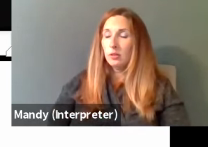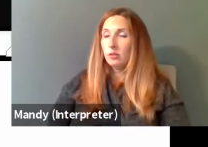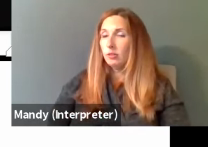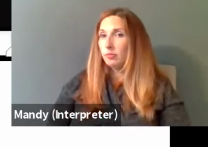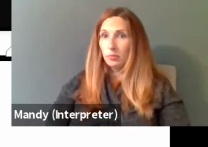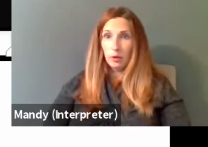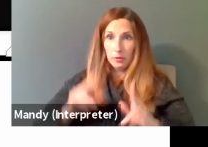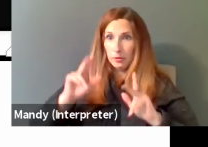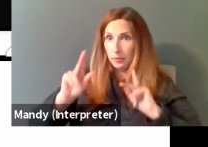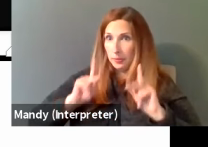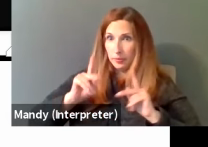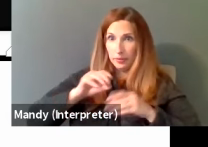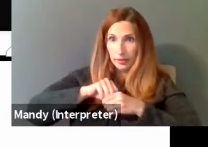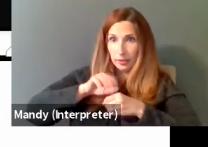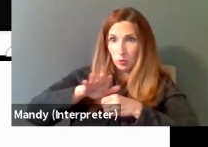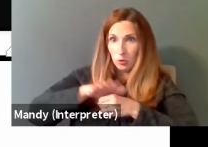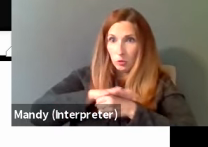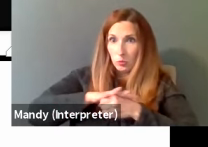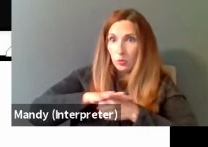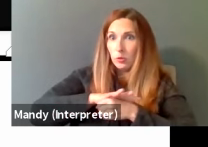in your neighborhood, in your community health clinic